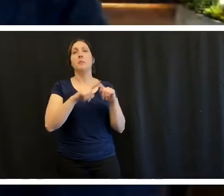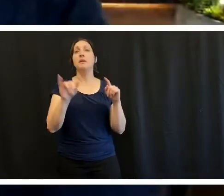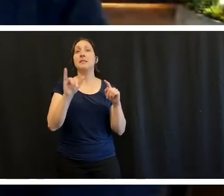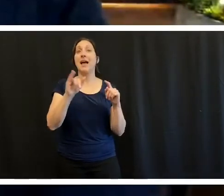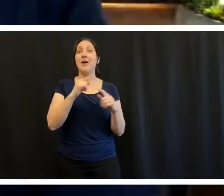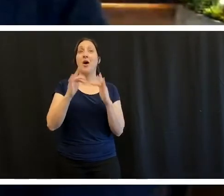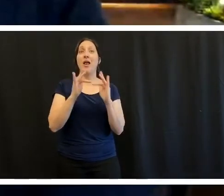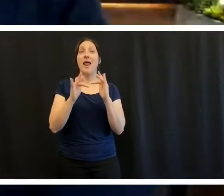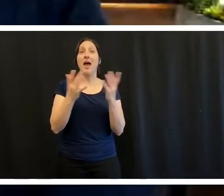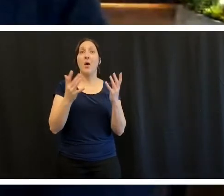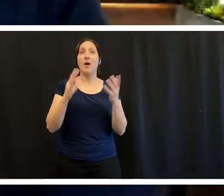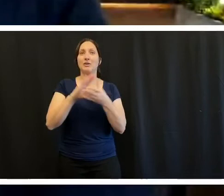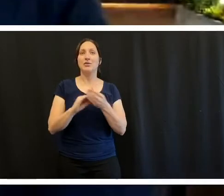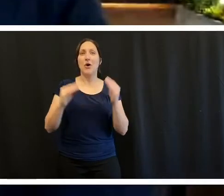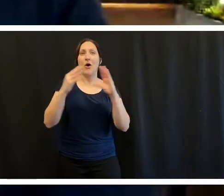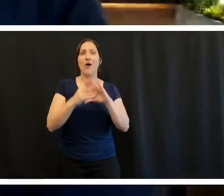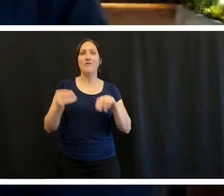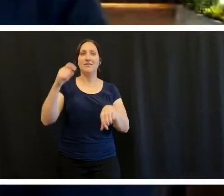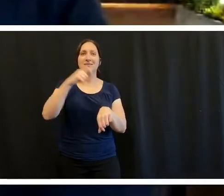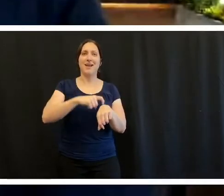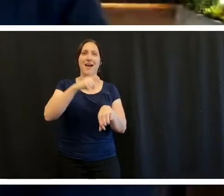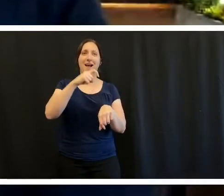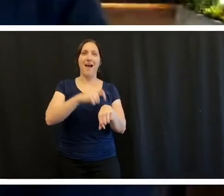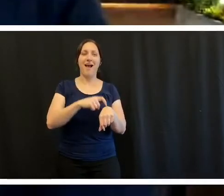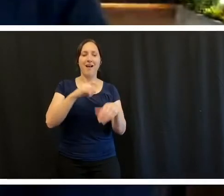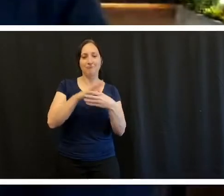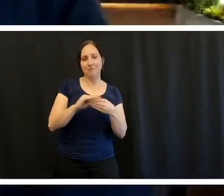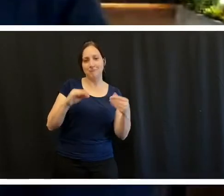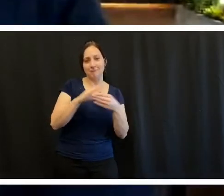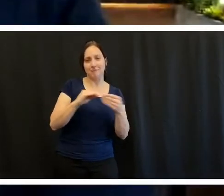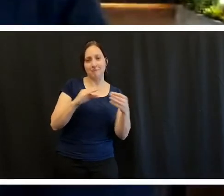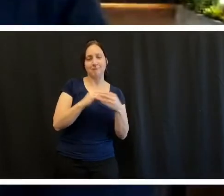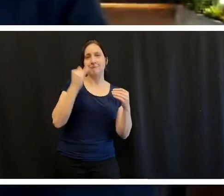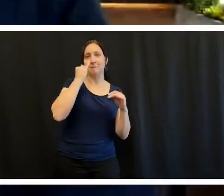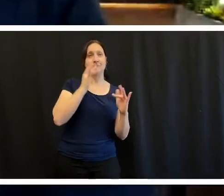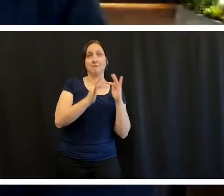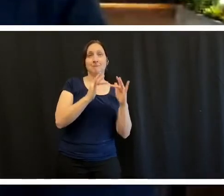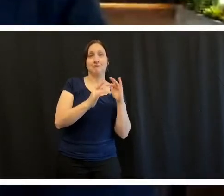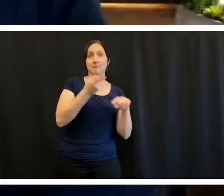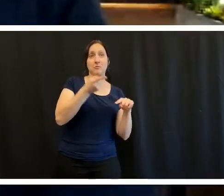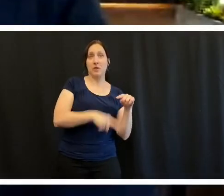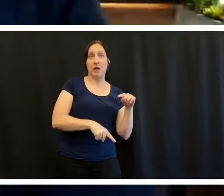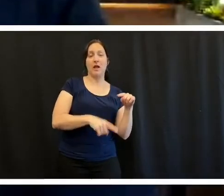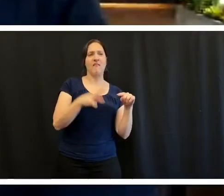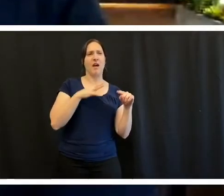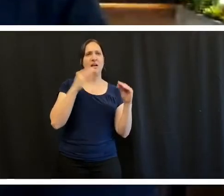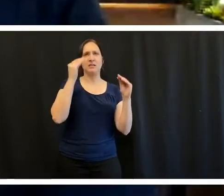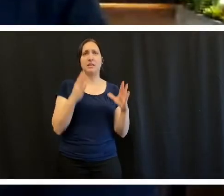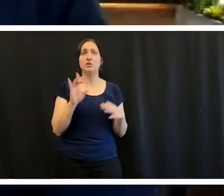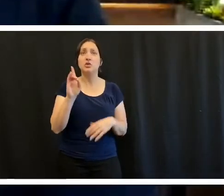Stories that, even if you can't do online, where teachers literally drive to the students' house